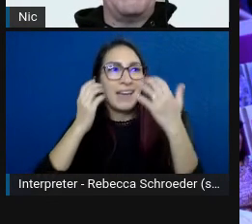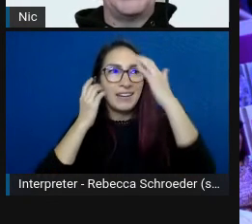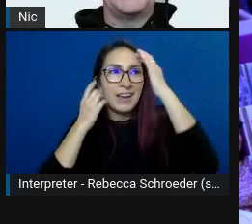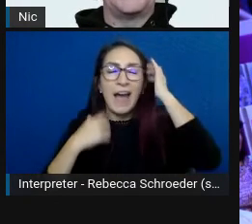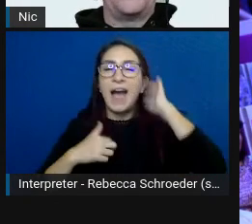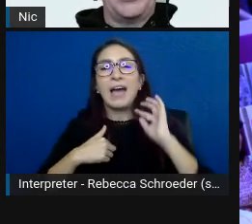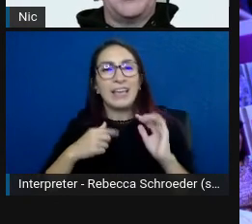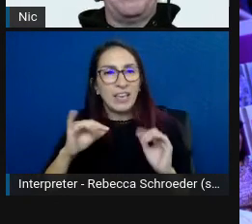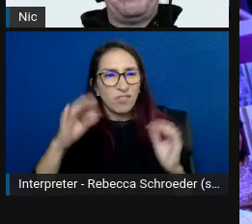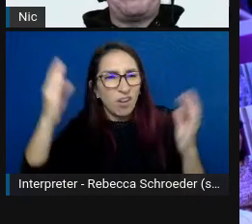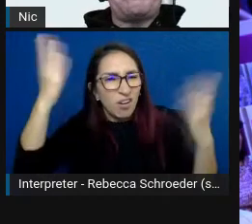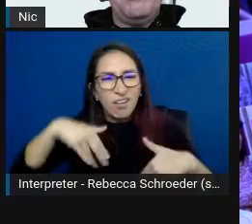because it's great.